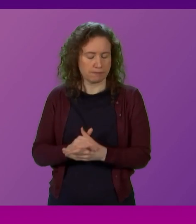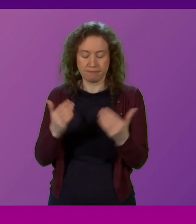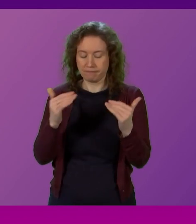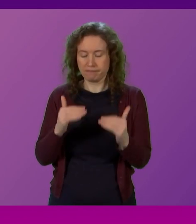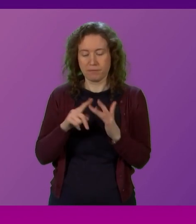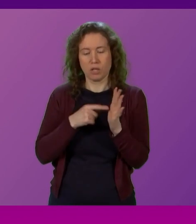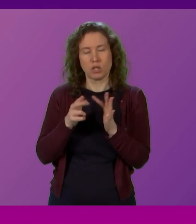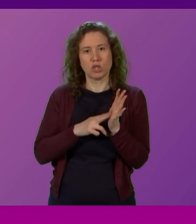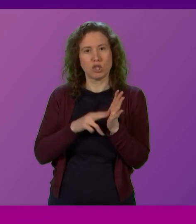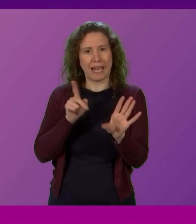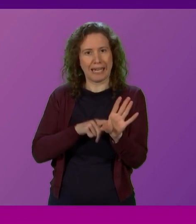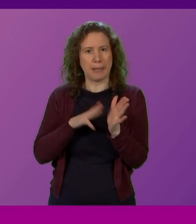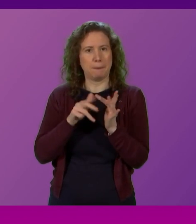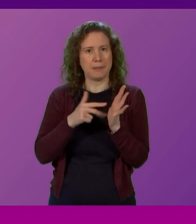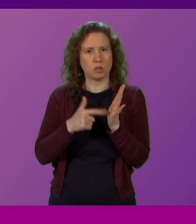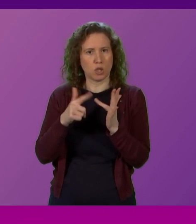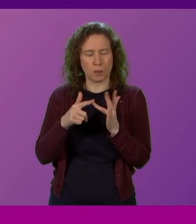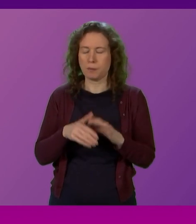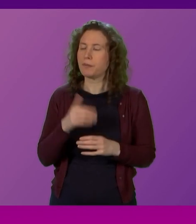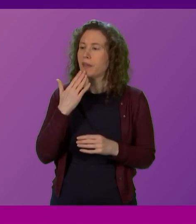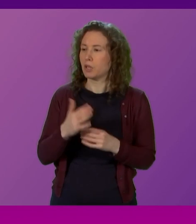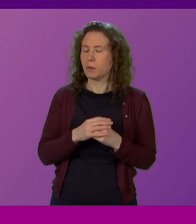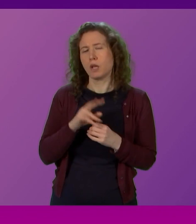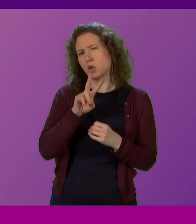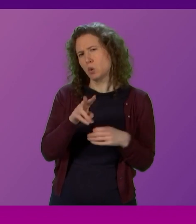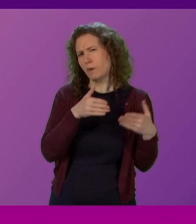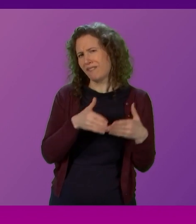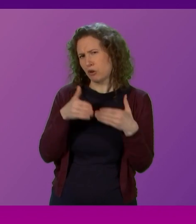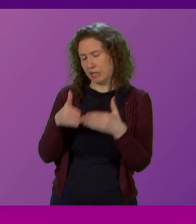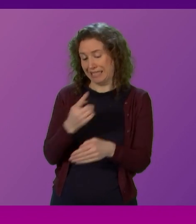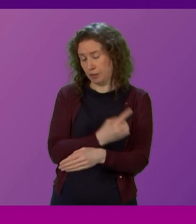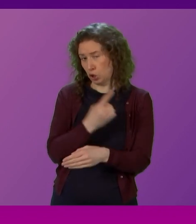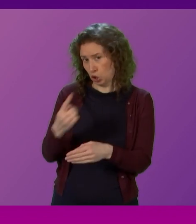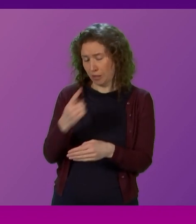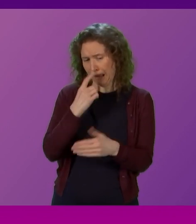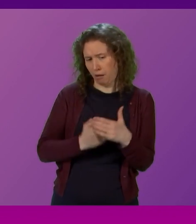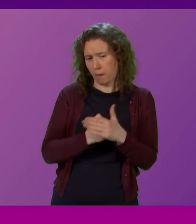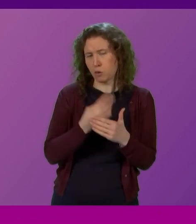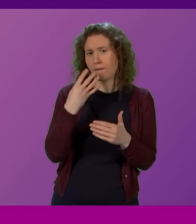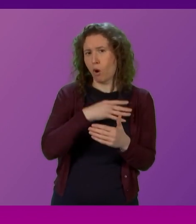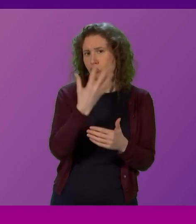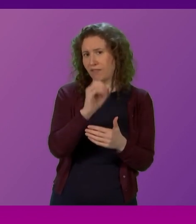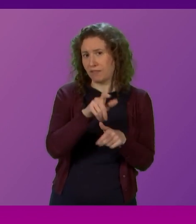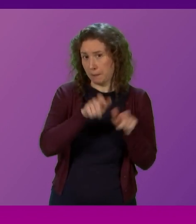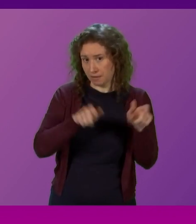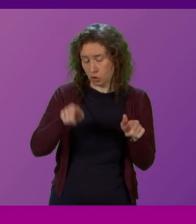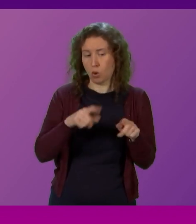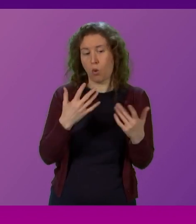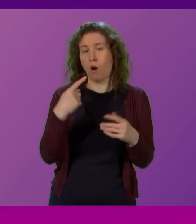The two new ferries will each be able to carry up to 450 passengers and 100 cars or 14 commercial